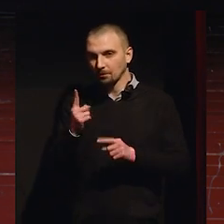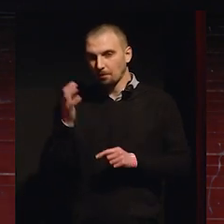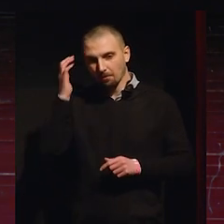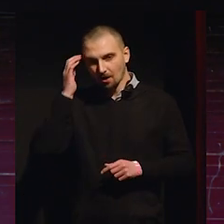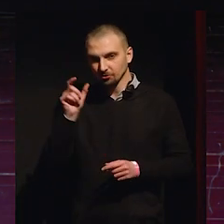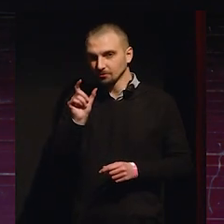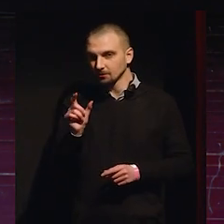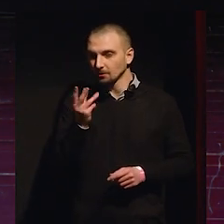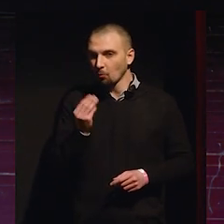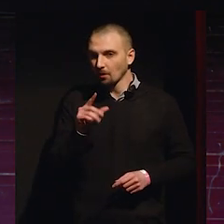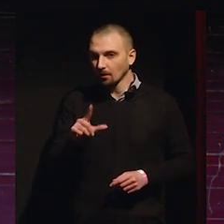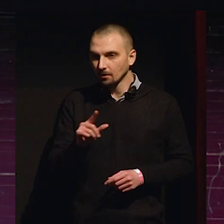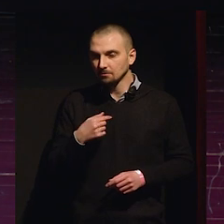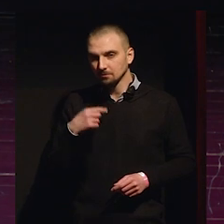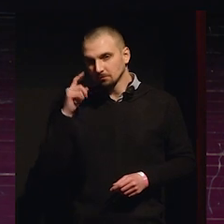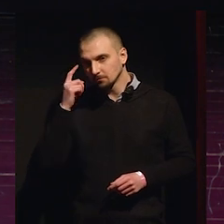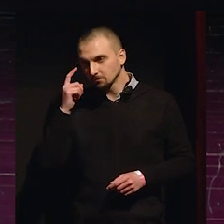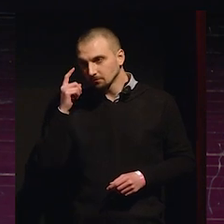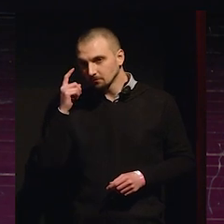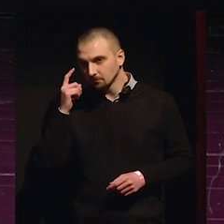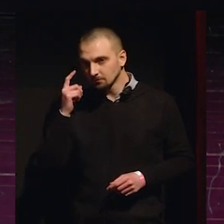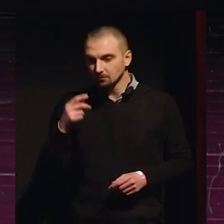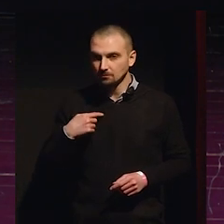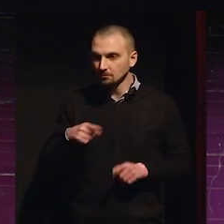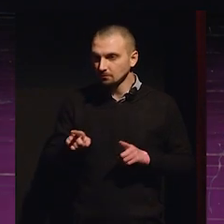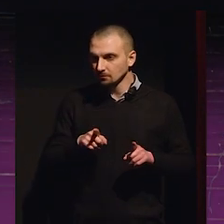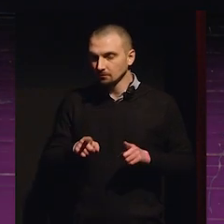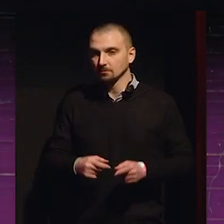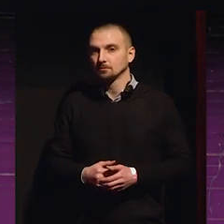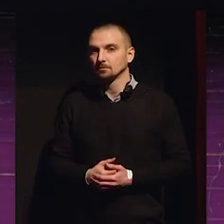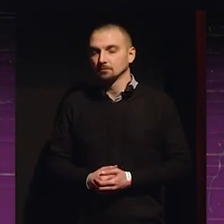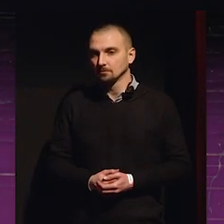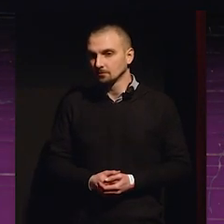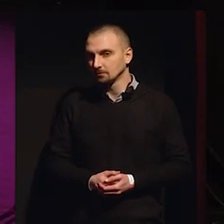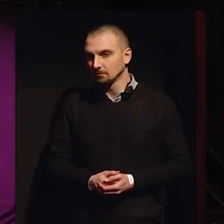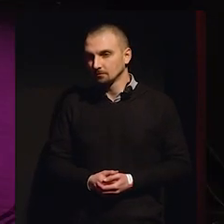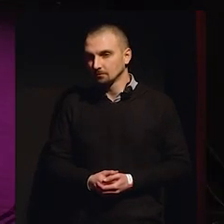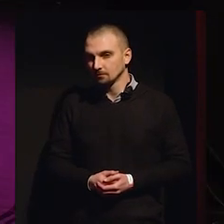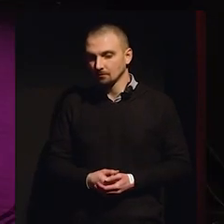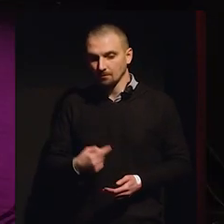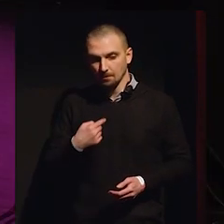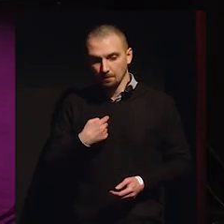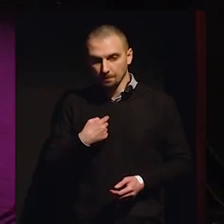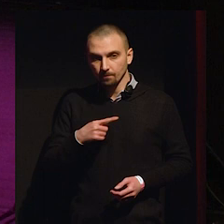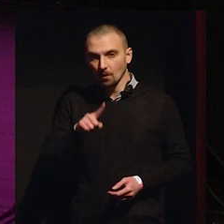and I chose “autistics saved me” as the title. I am 18 years old right now.